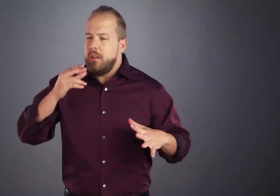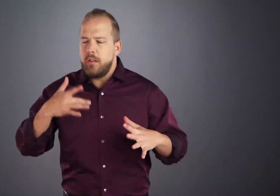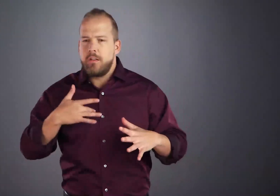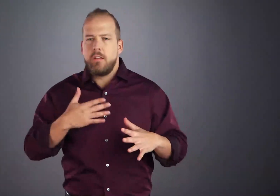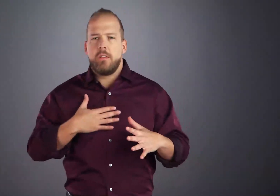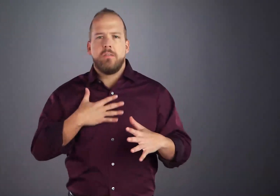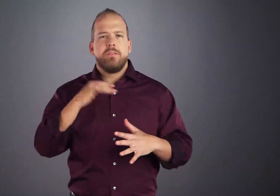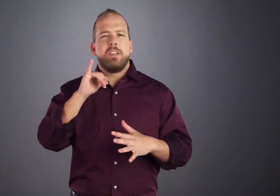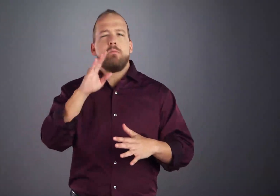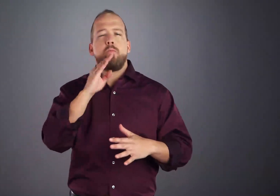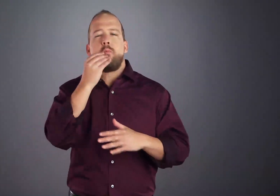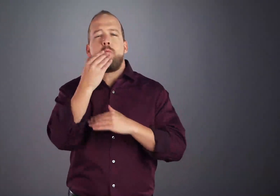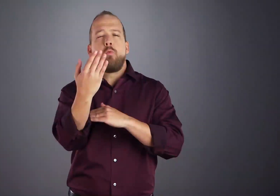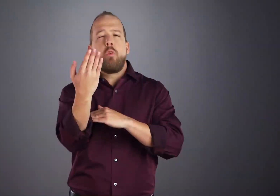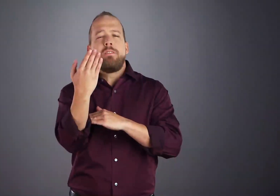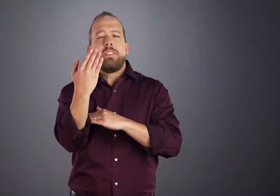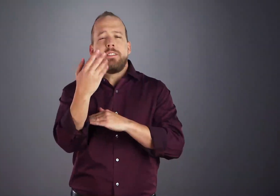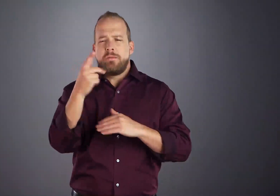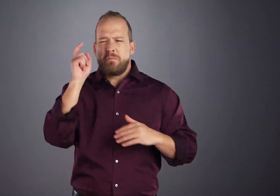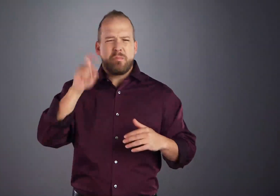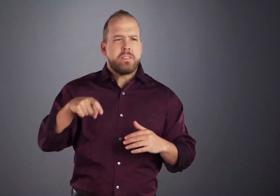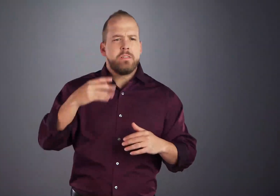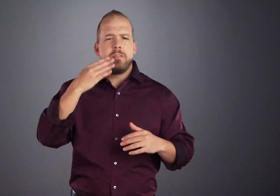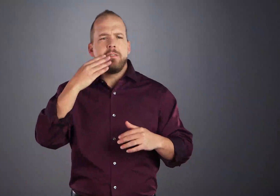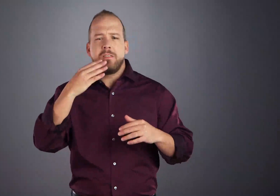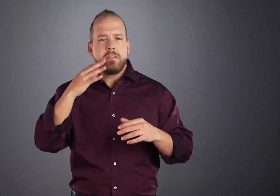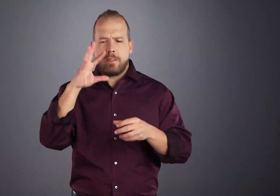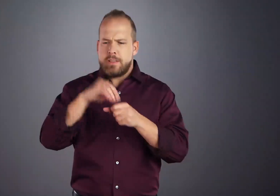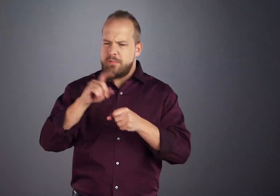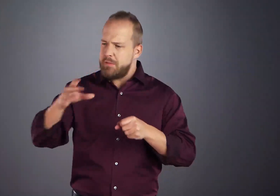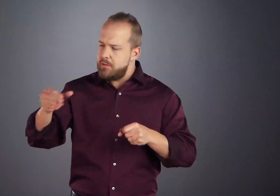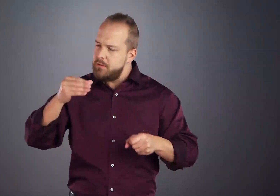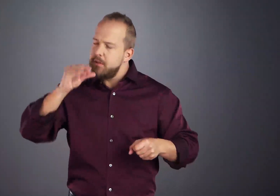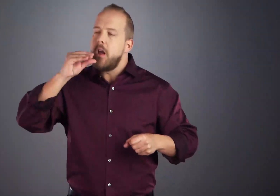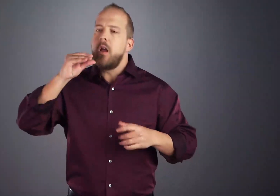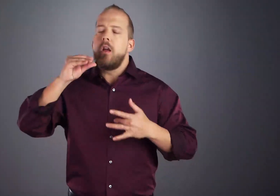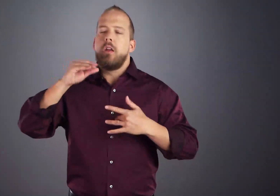and there were periods of sobriety which renewed my wife's hope.